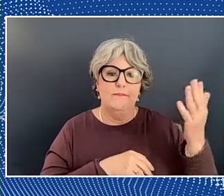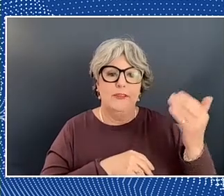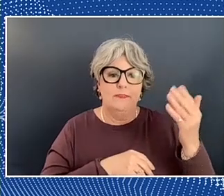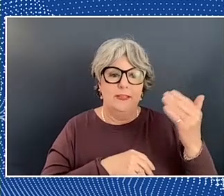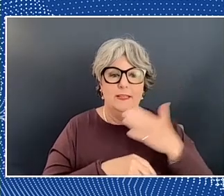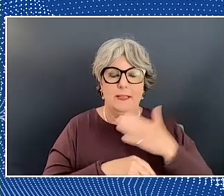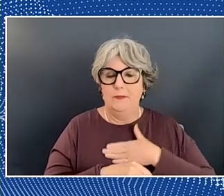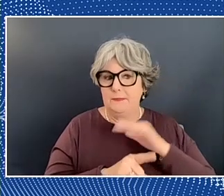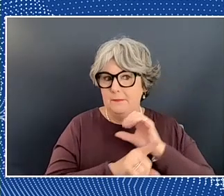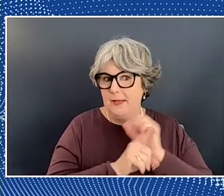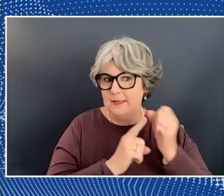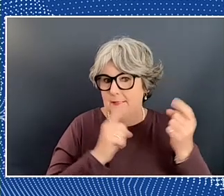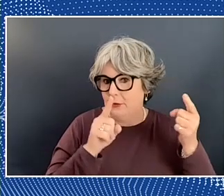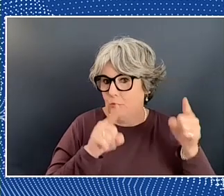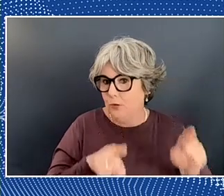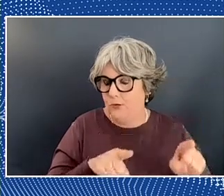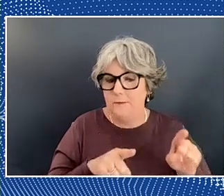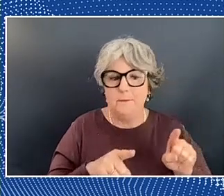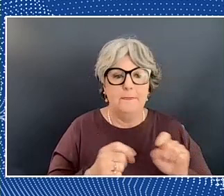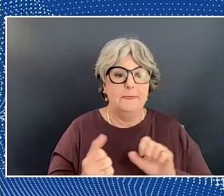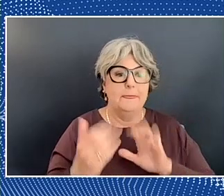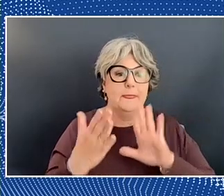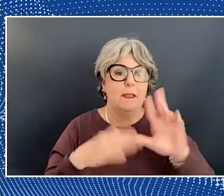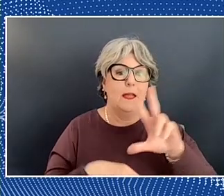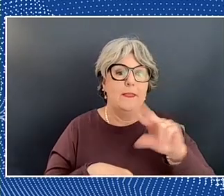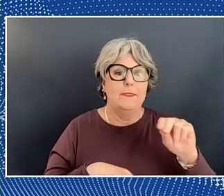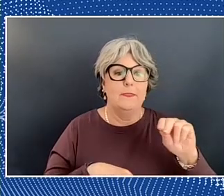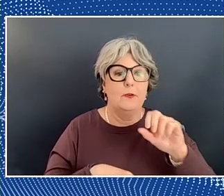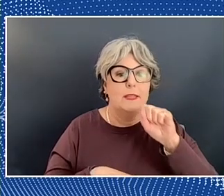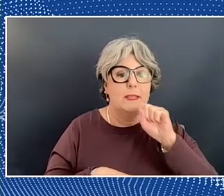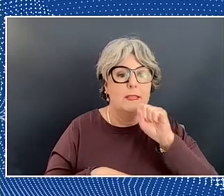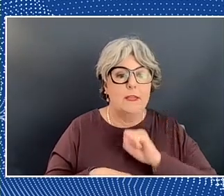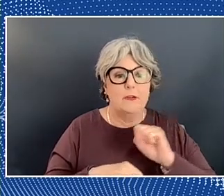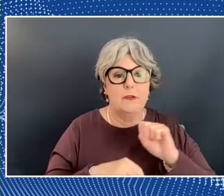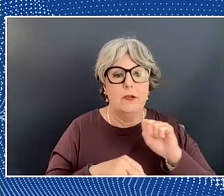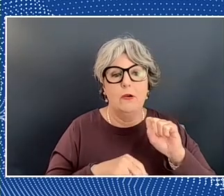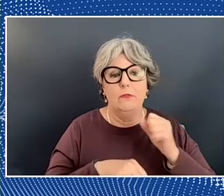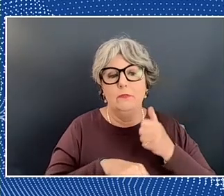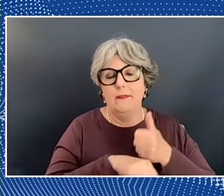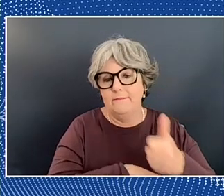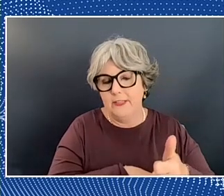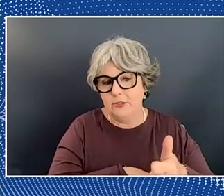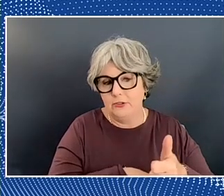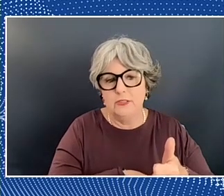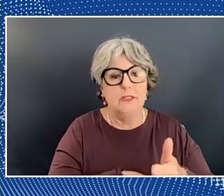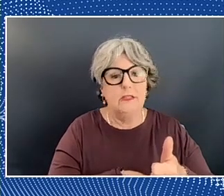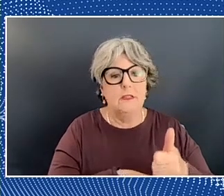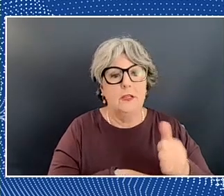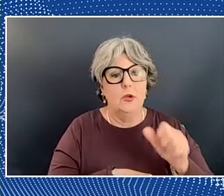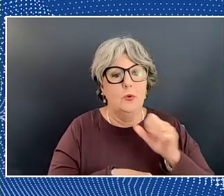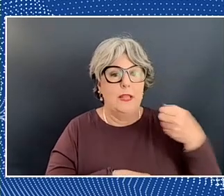And then I ran into a 30-year-old criminal legal conviction, which I had committed when I was in high school at the age of